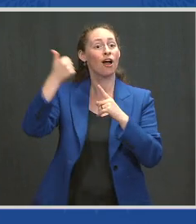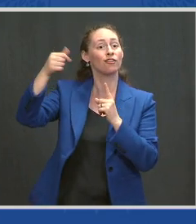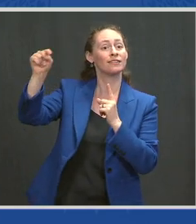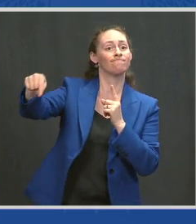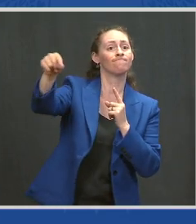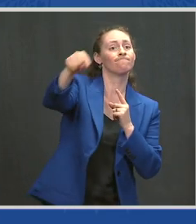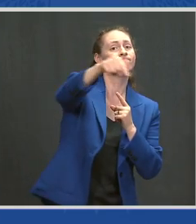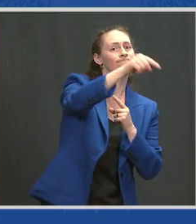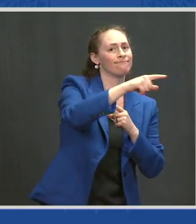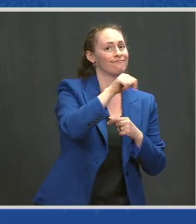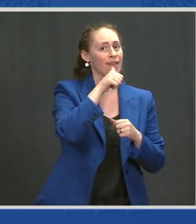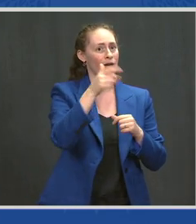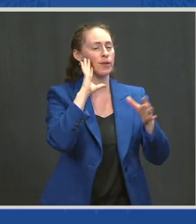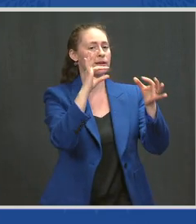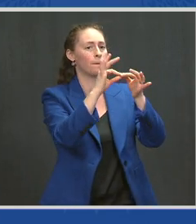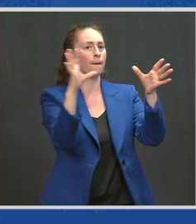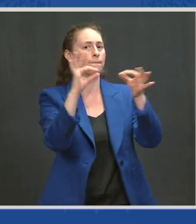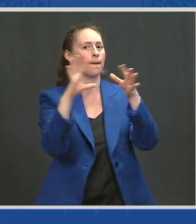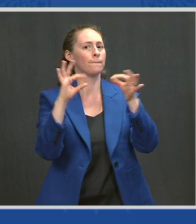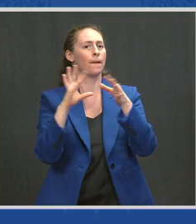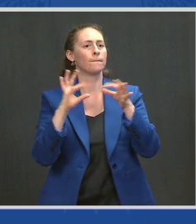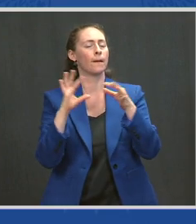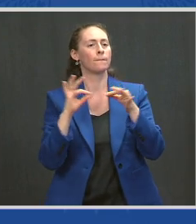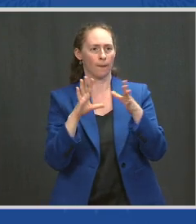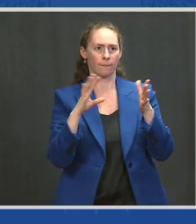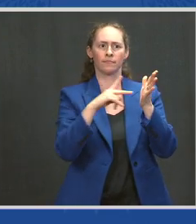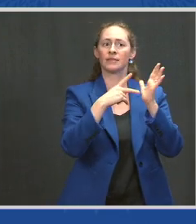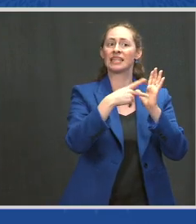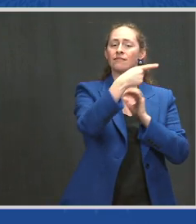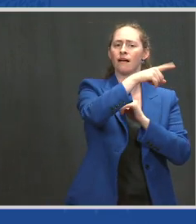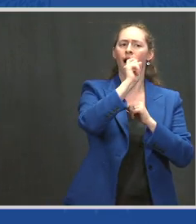about how the need to reach out to other countries to invest in Russia.